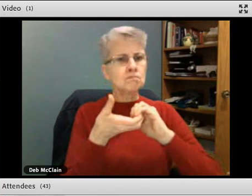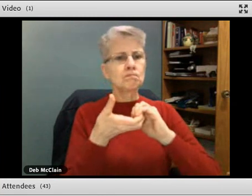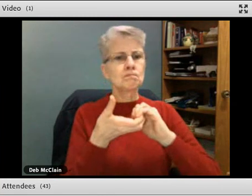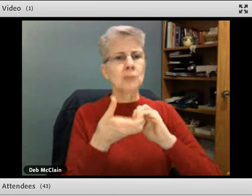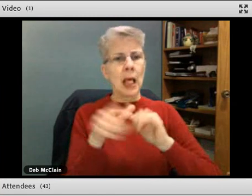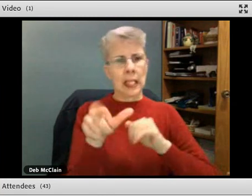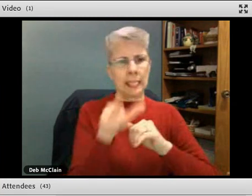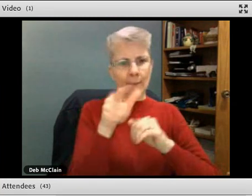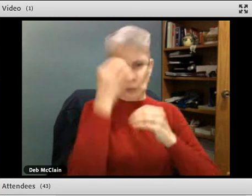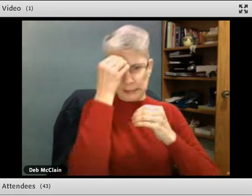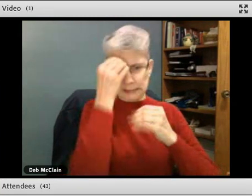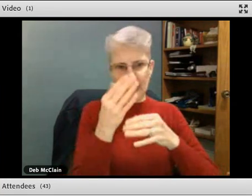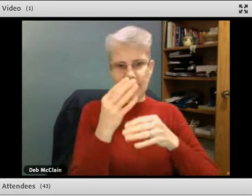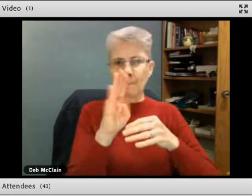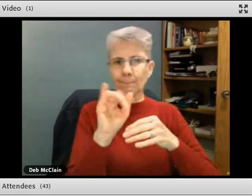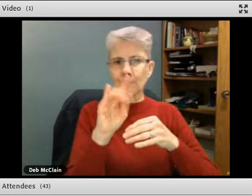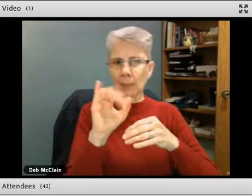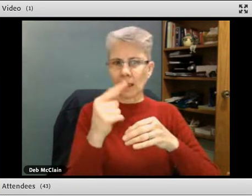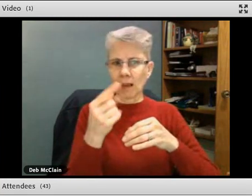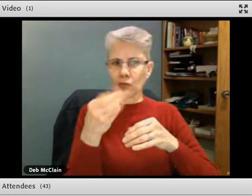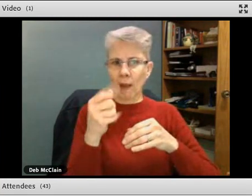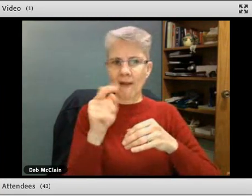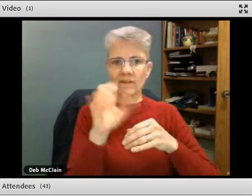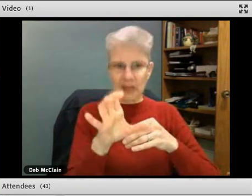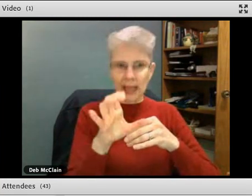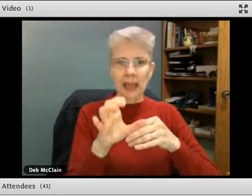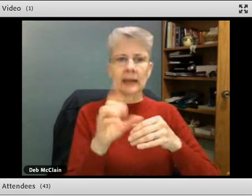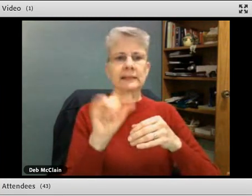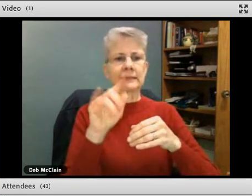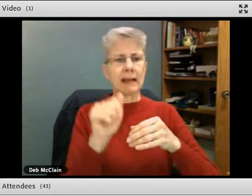bibliographic data, catalog data,